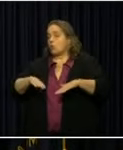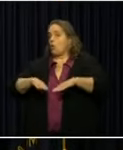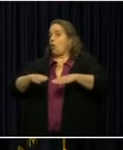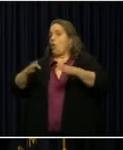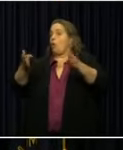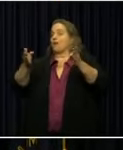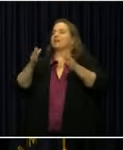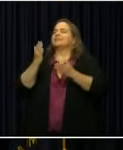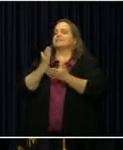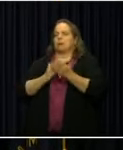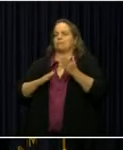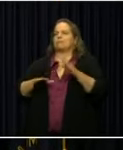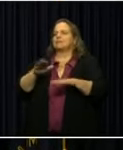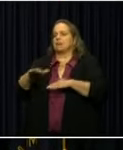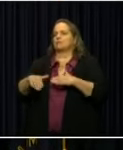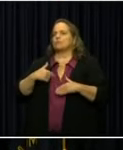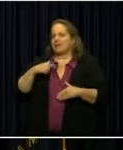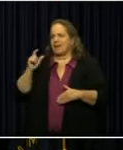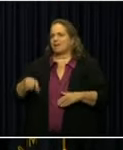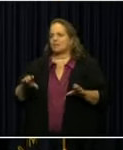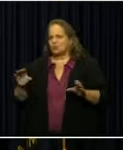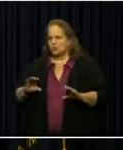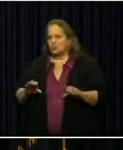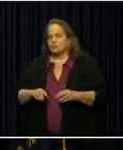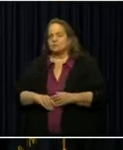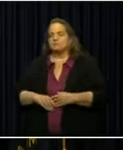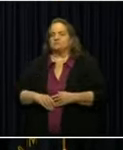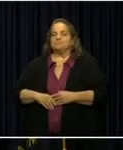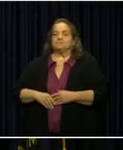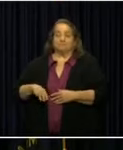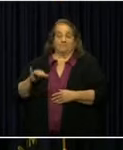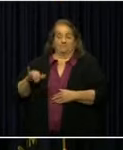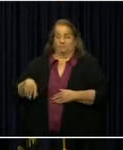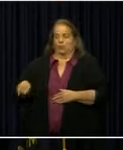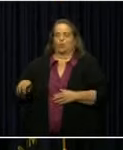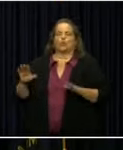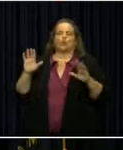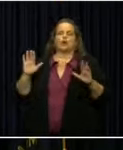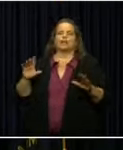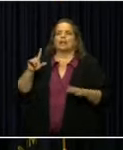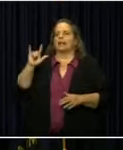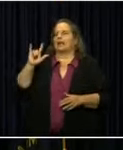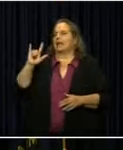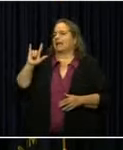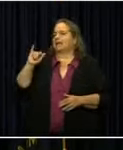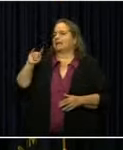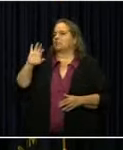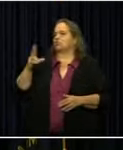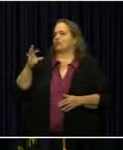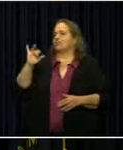UNITY.